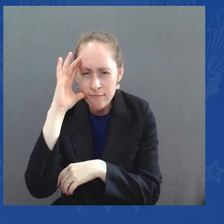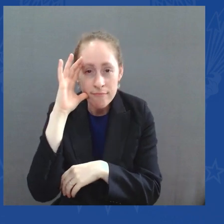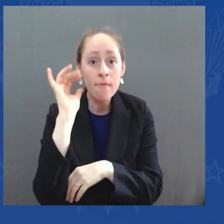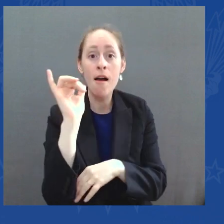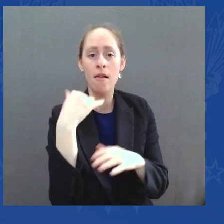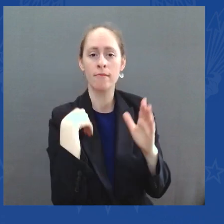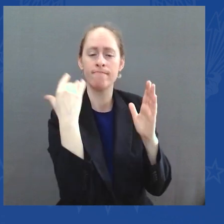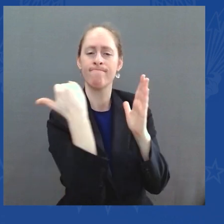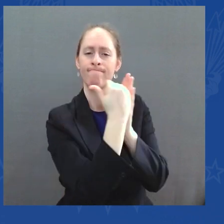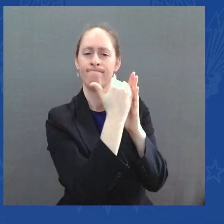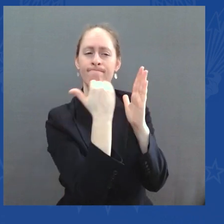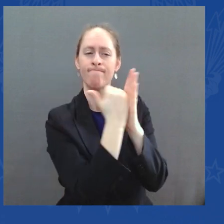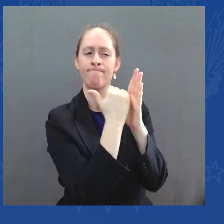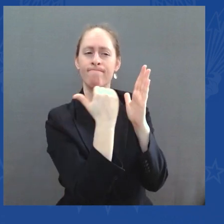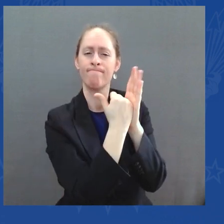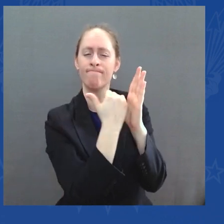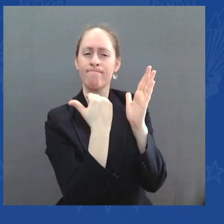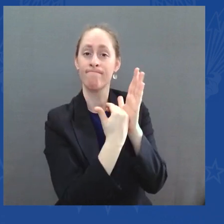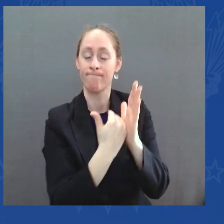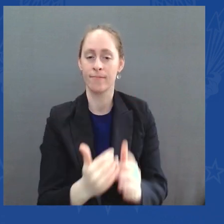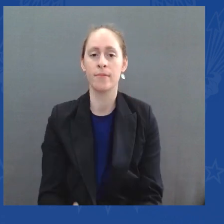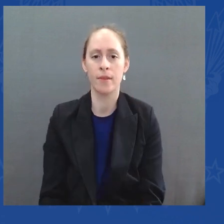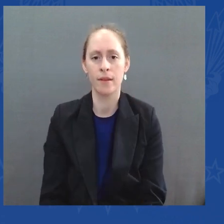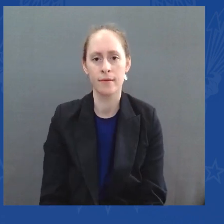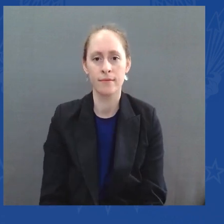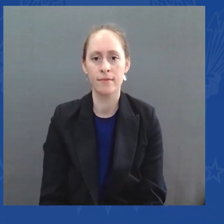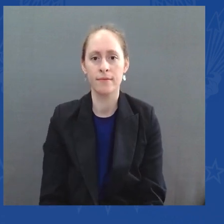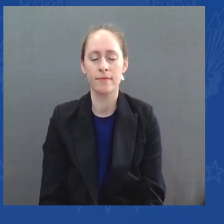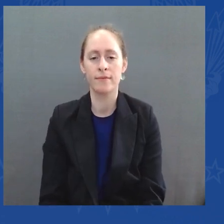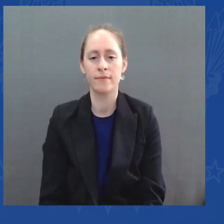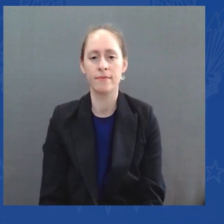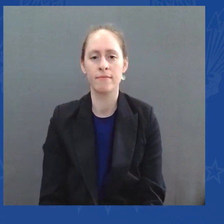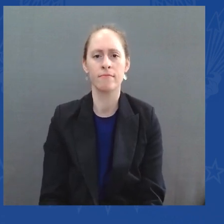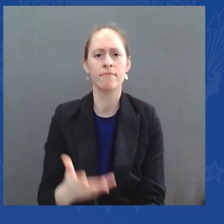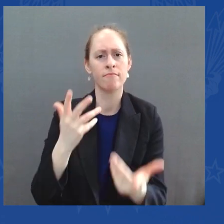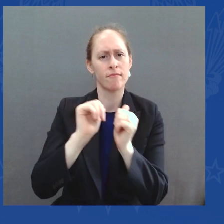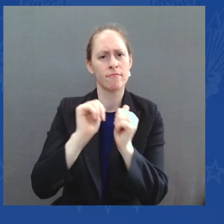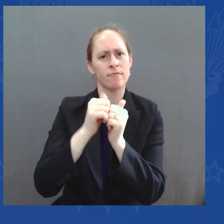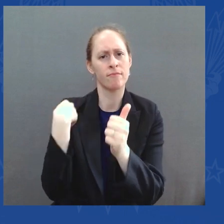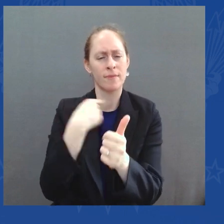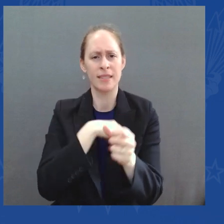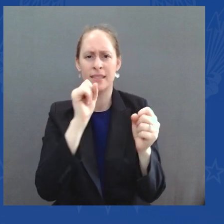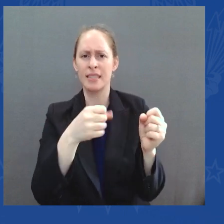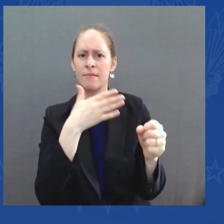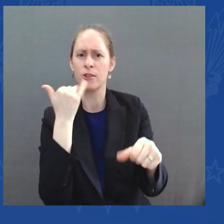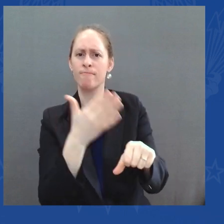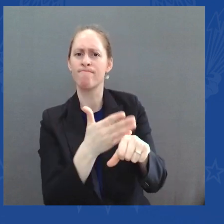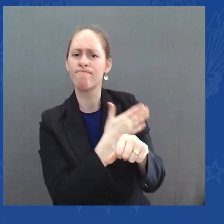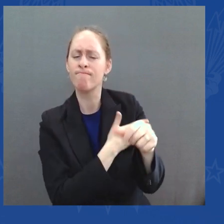We're building a better economy around American manufacturing and American supply chains. And thanks to the Infrastructure Law --